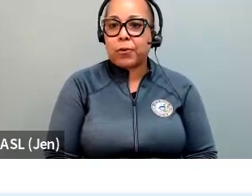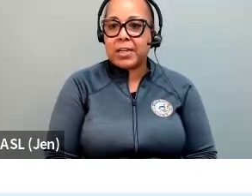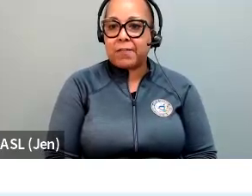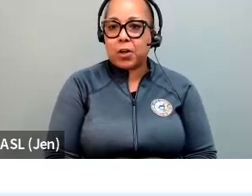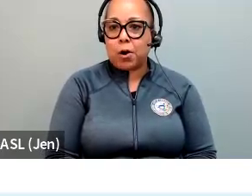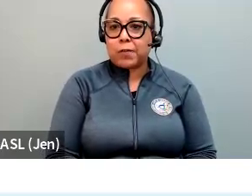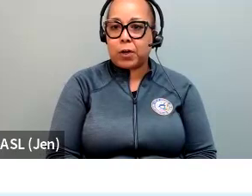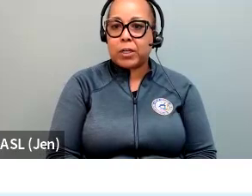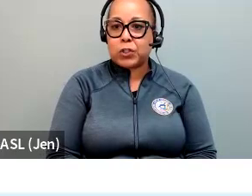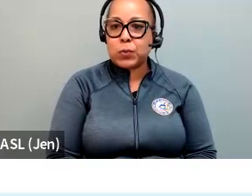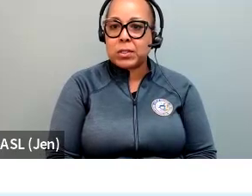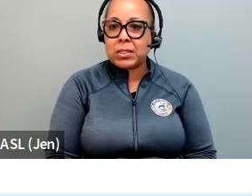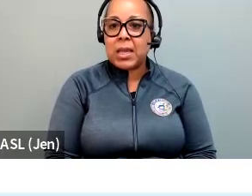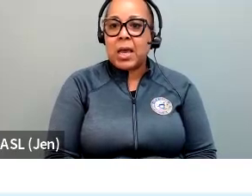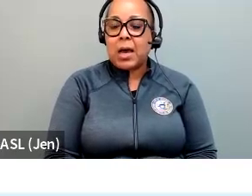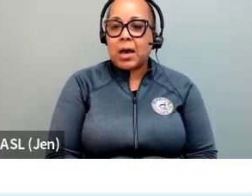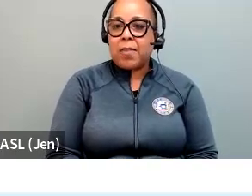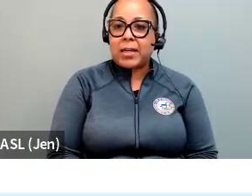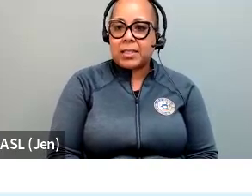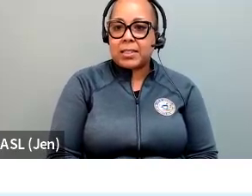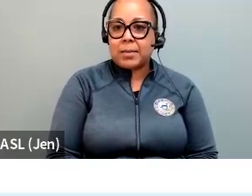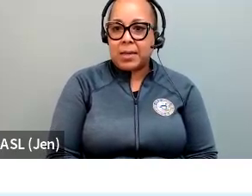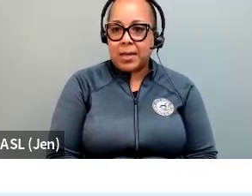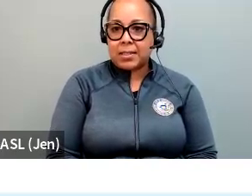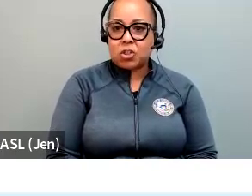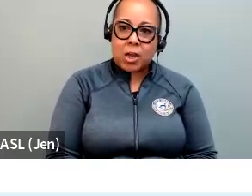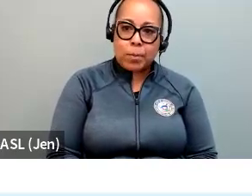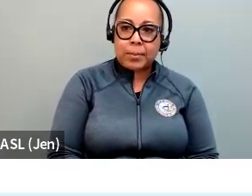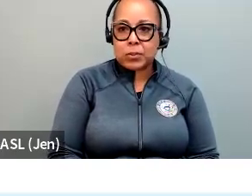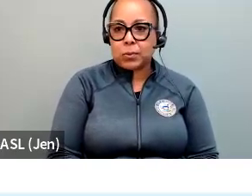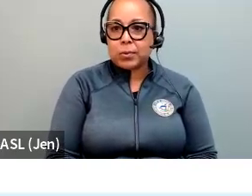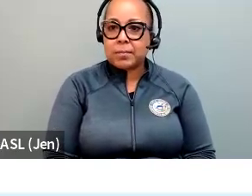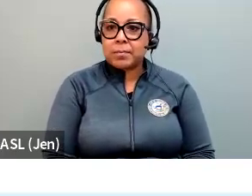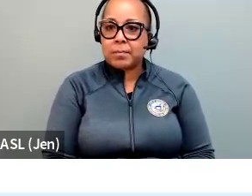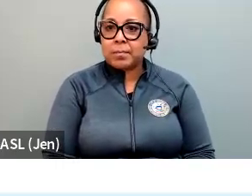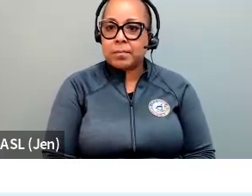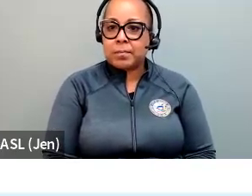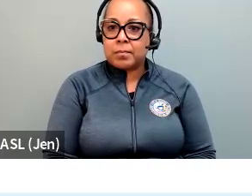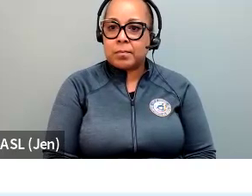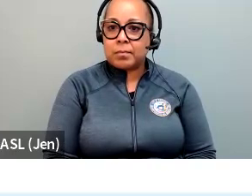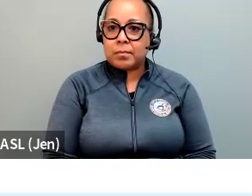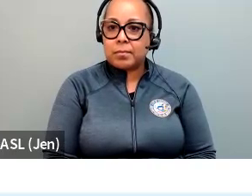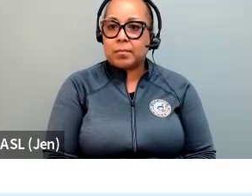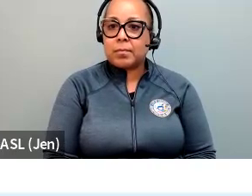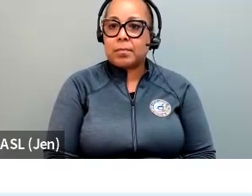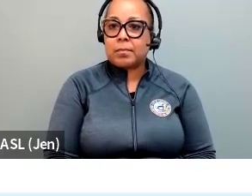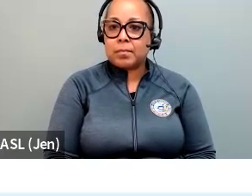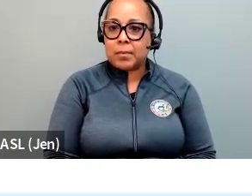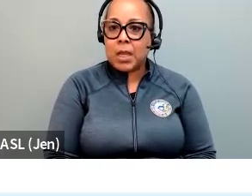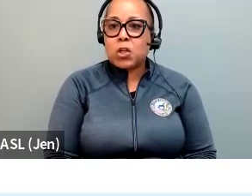for Deaf and hard of hearing students that attend CPS, Chicago Public Schools.